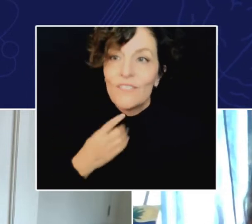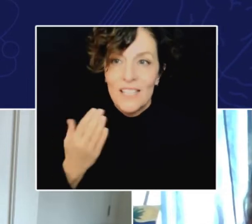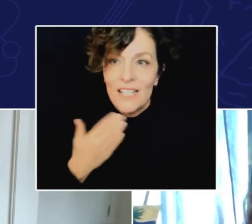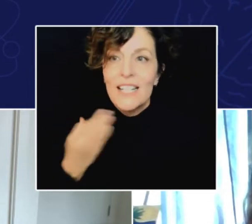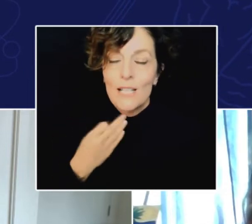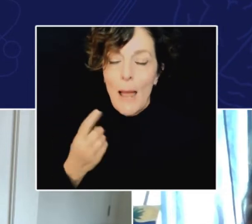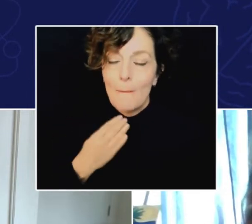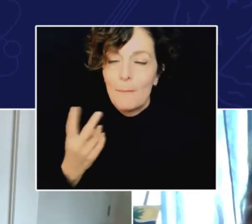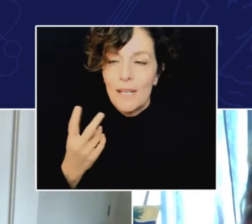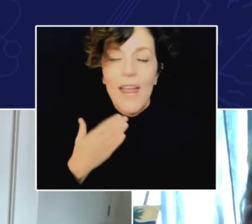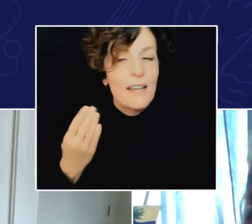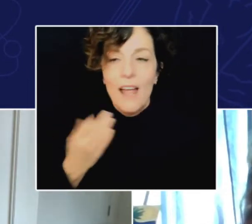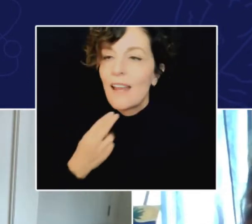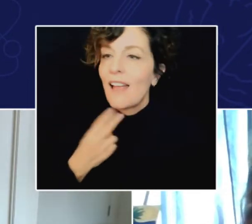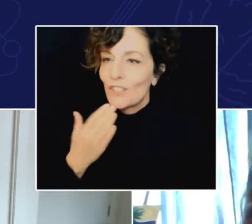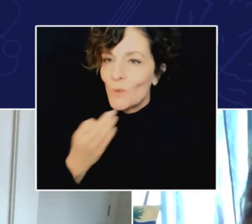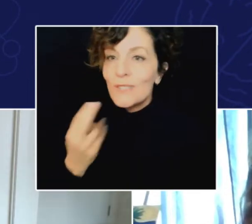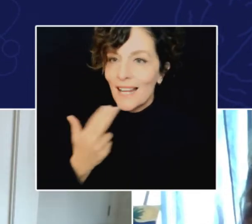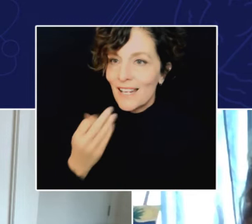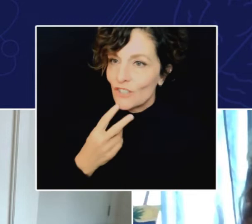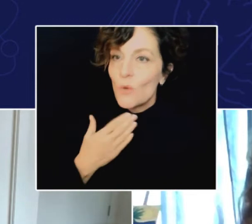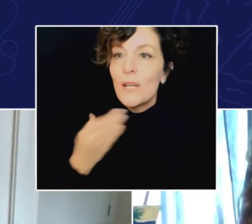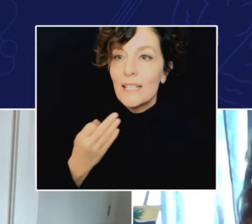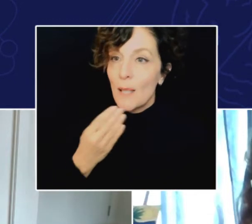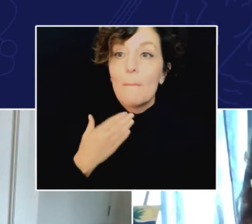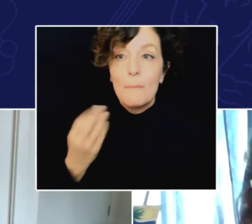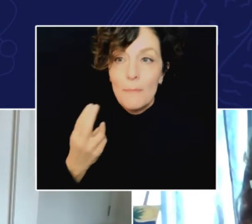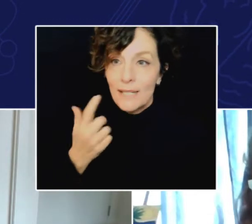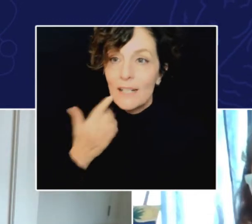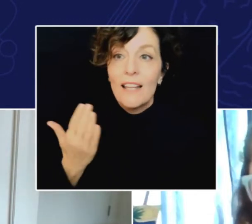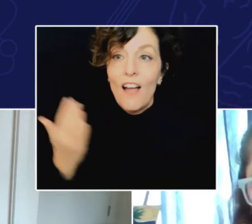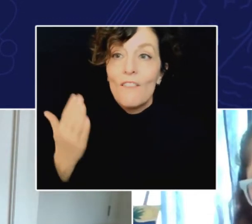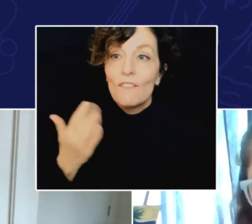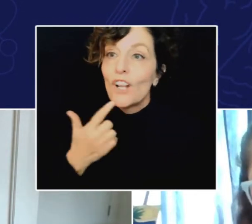and they're not having to second-guess you. Basically, this is a fluid process.